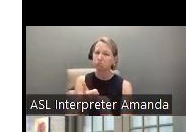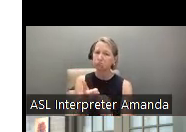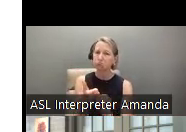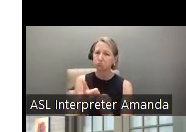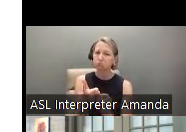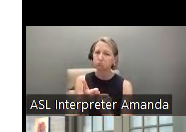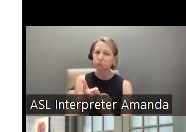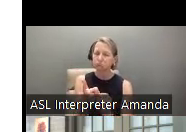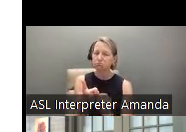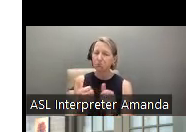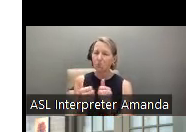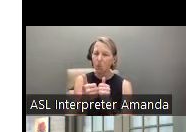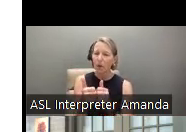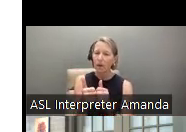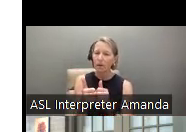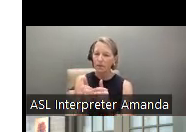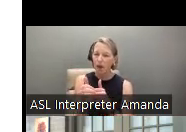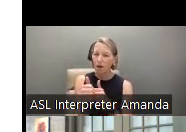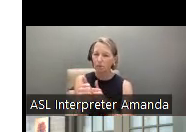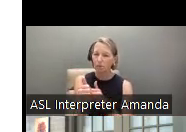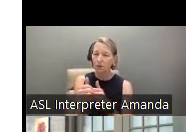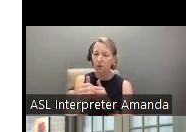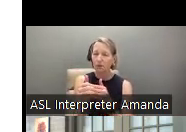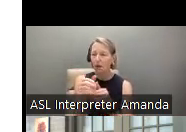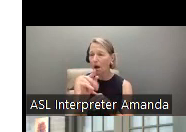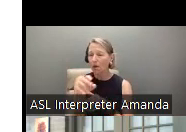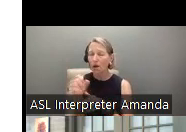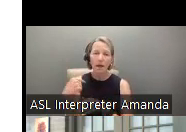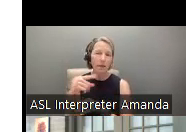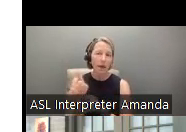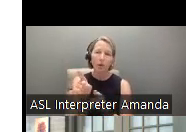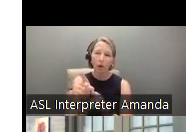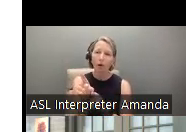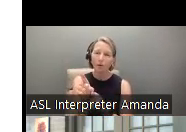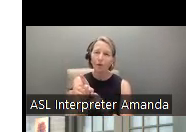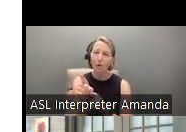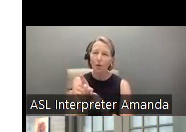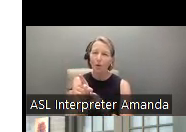with their um guidelines for being a rep payee then that will also they will also let us know